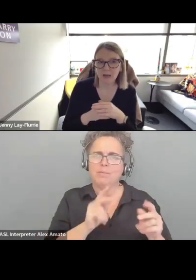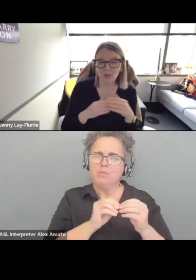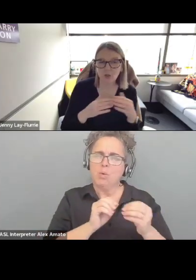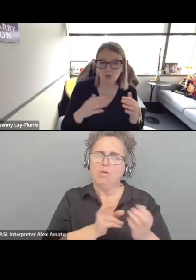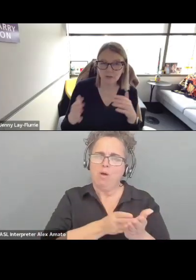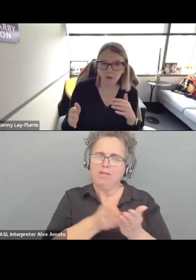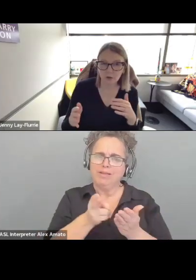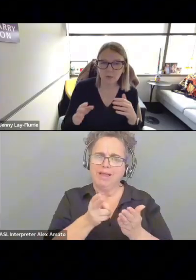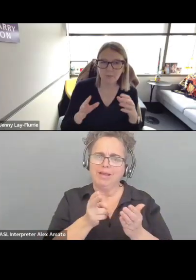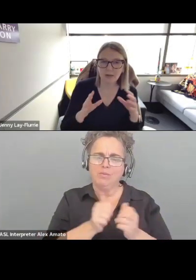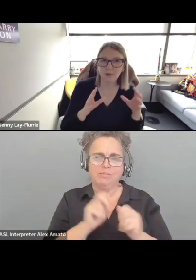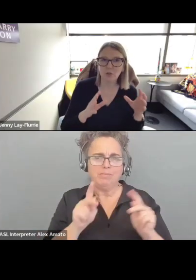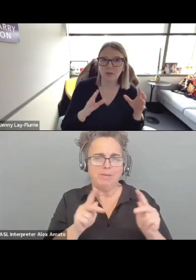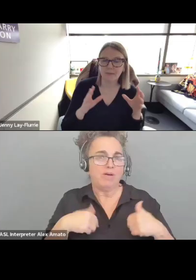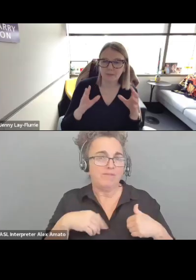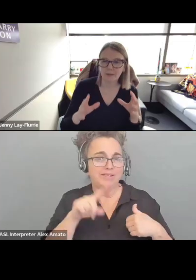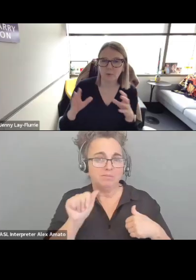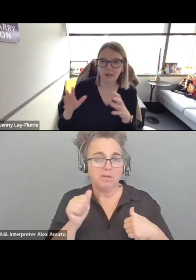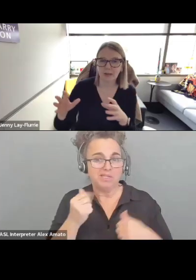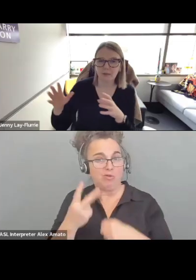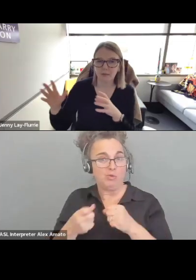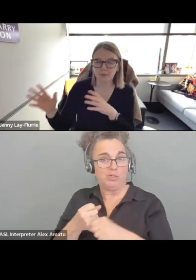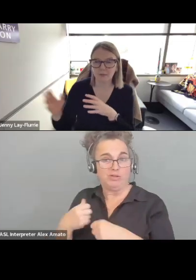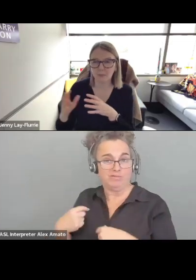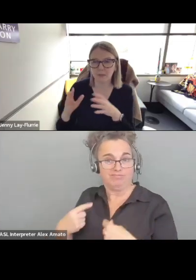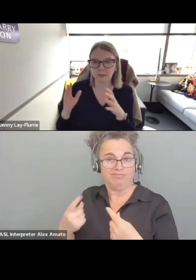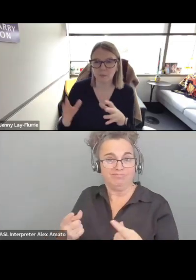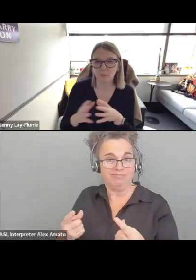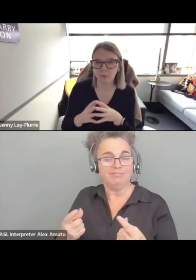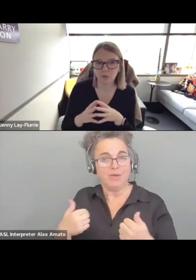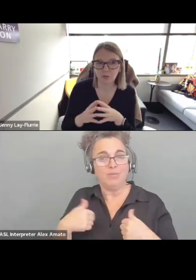And two years on, we've been able to do that for several classes of disability with more